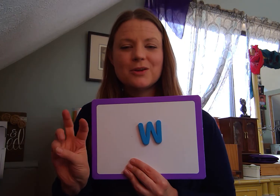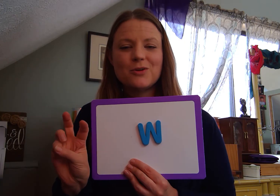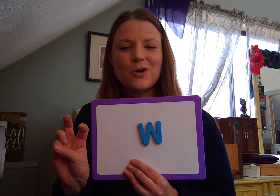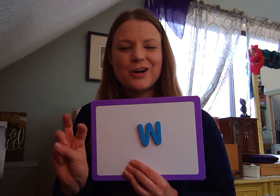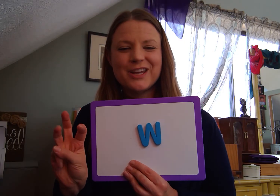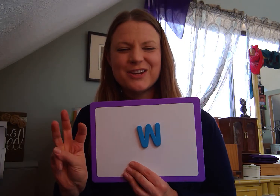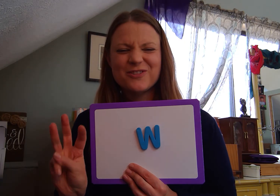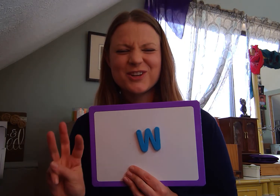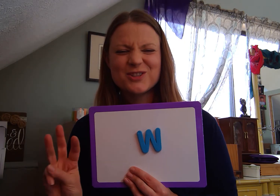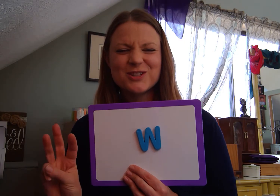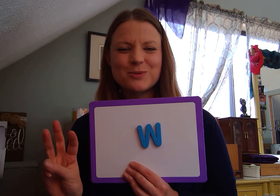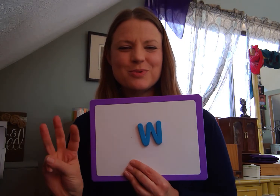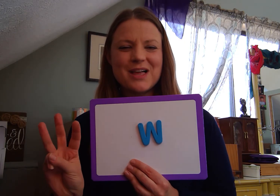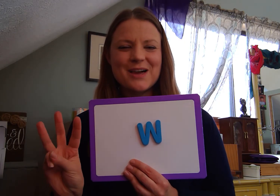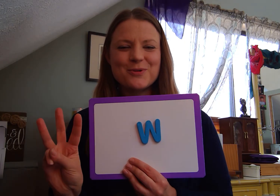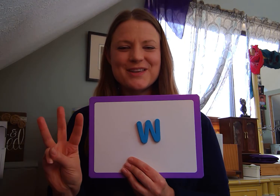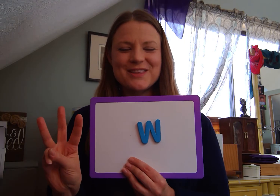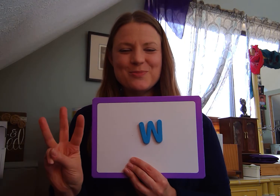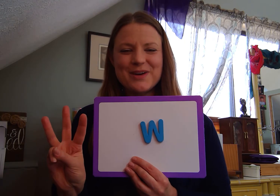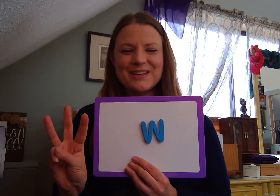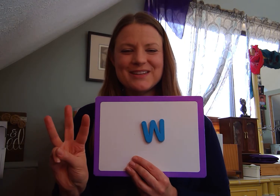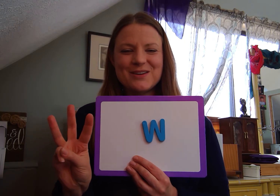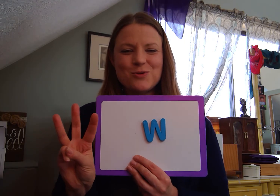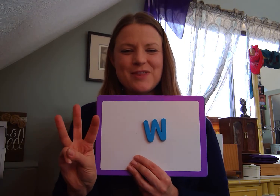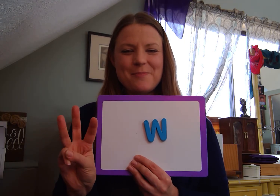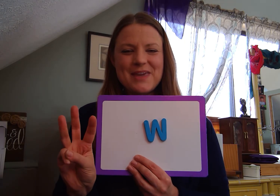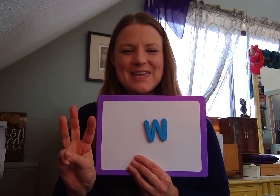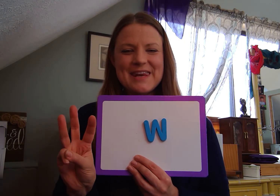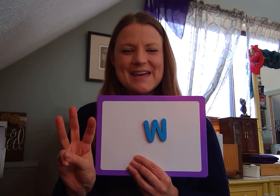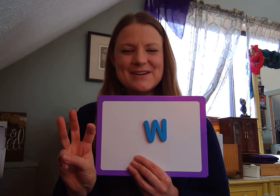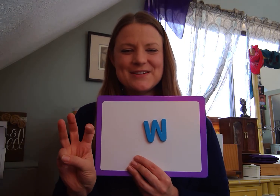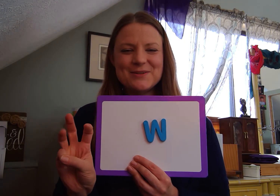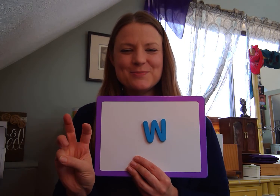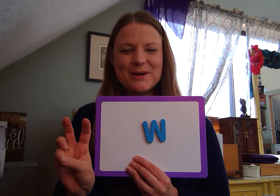this one can be a little hard to get your fingers to comply with but hold that pinky down but